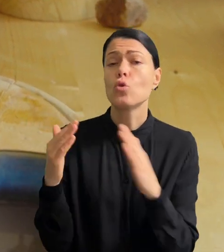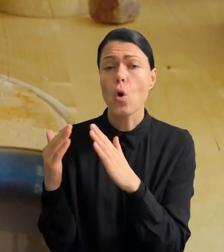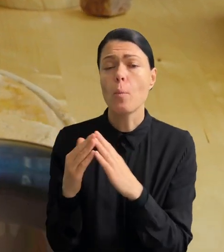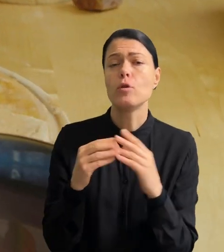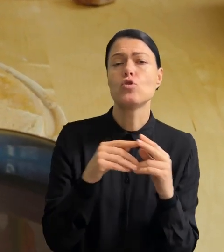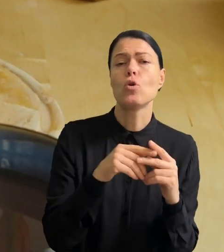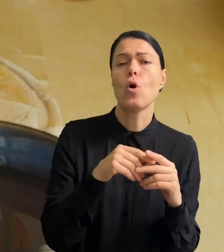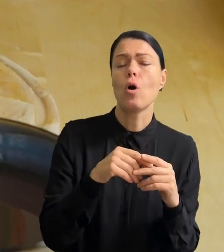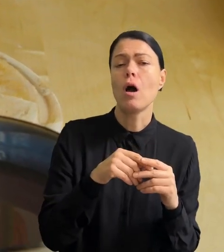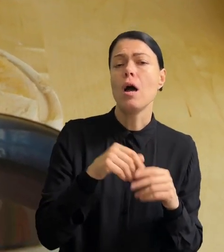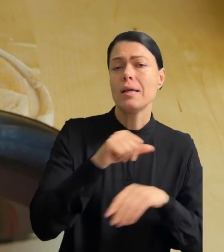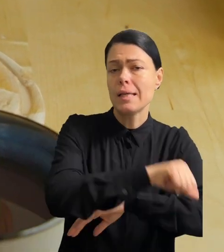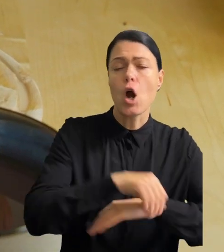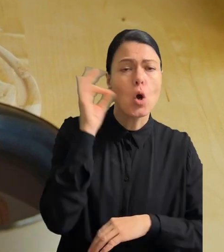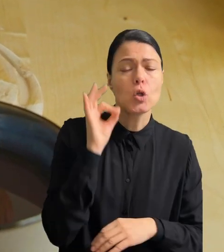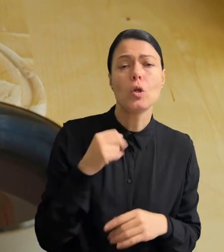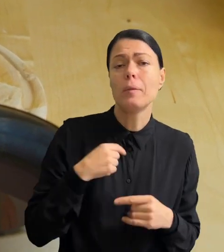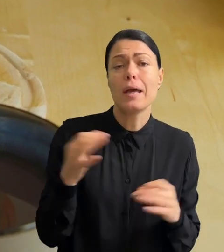I don’t hear what people are saying anyway.